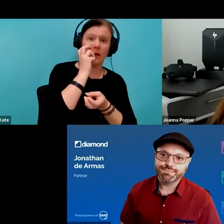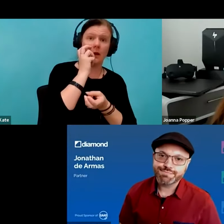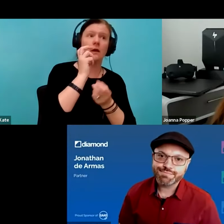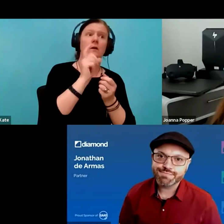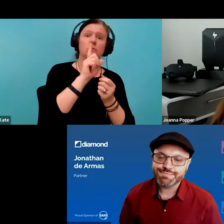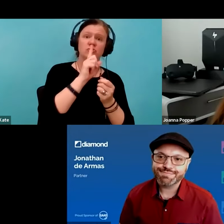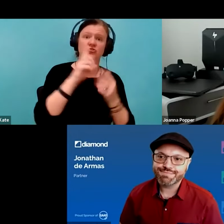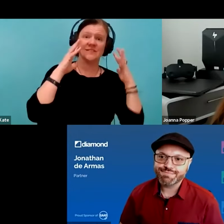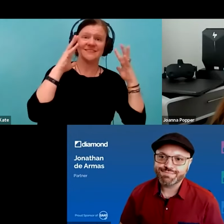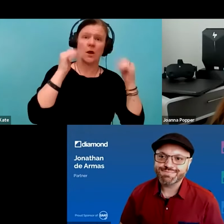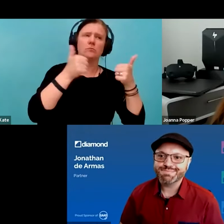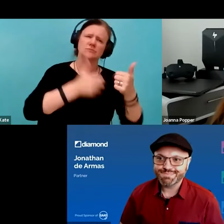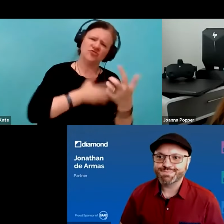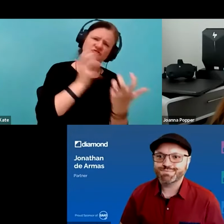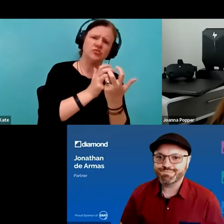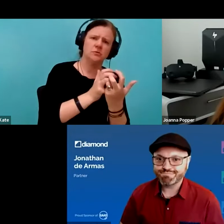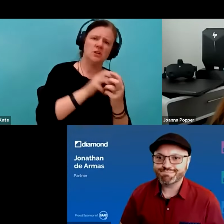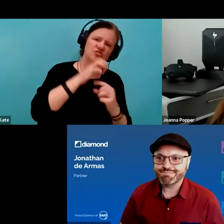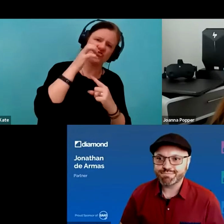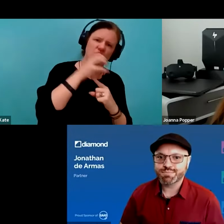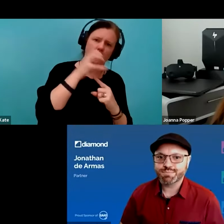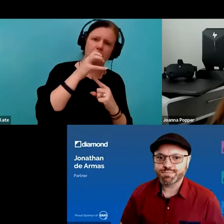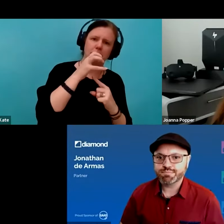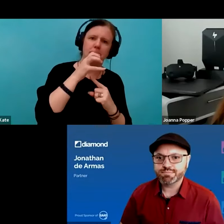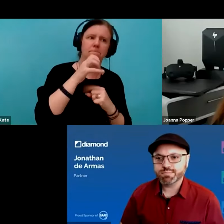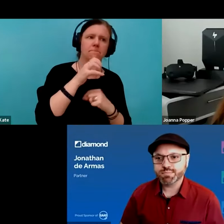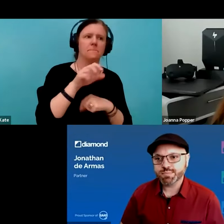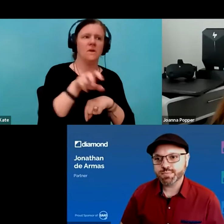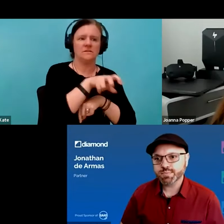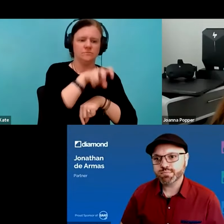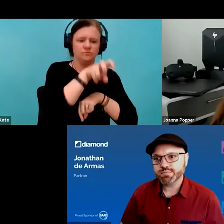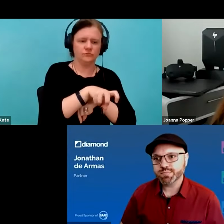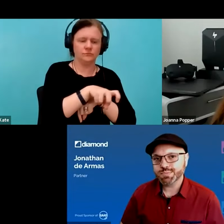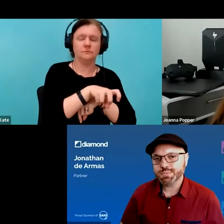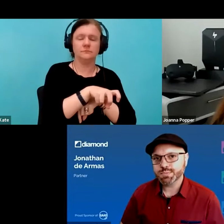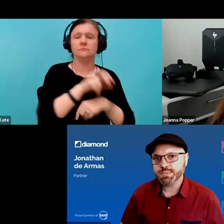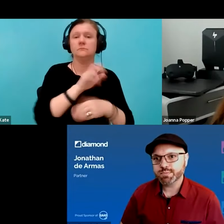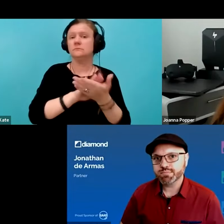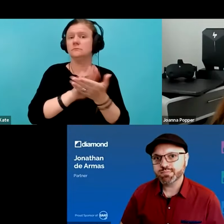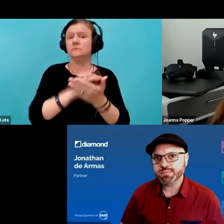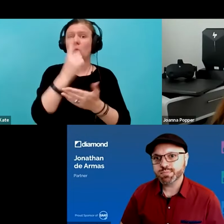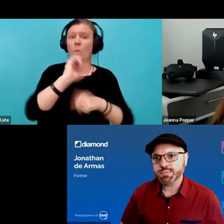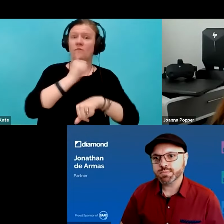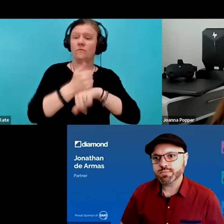awesome. And we could lead them to the chairs and Chadwick Turner: Shout out to the one of the founders of positron Jennifer